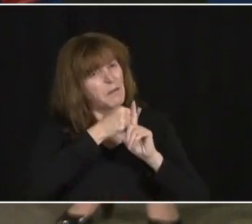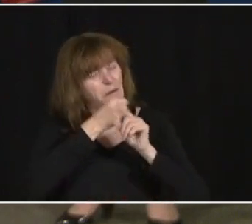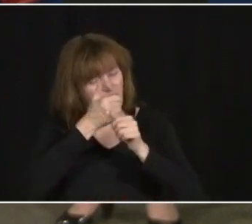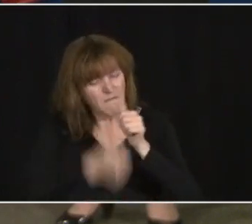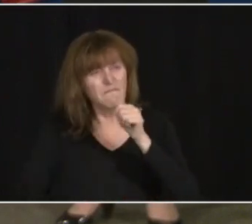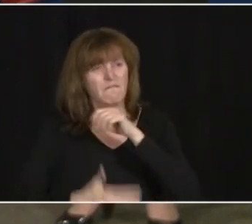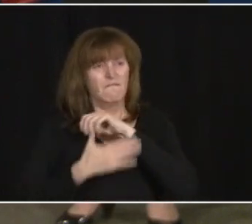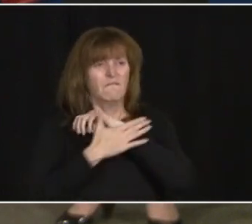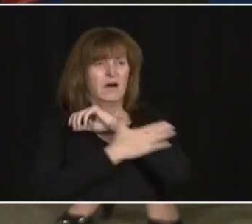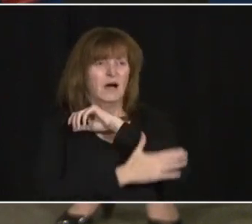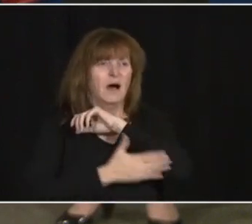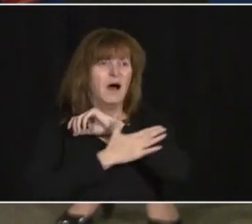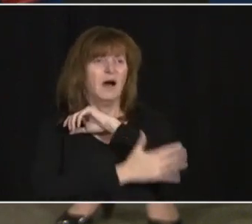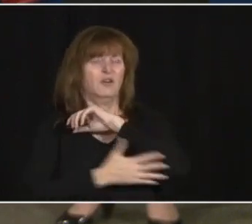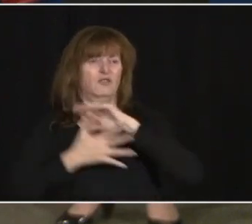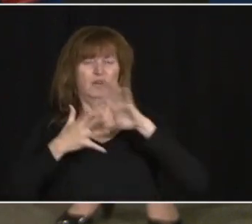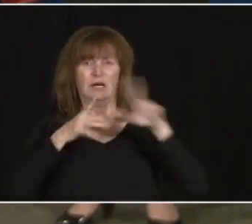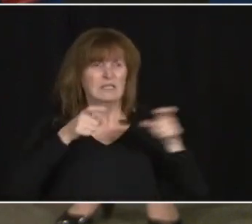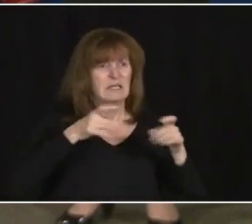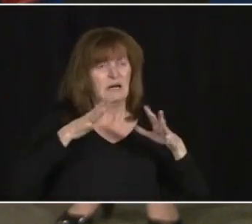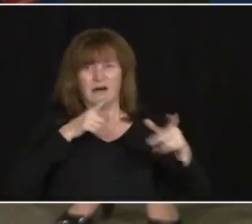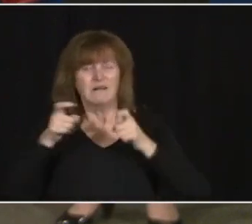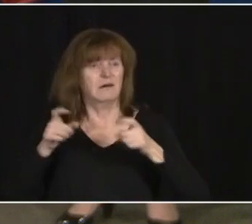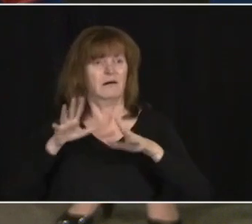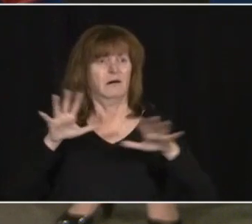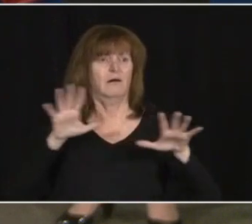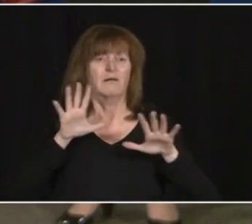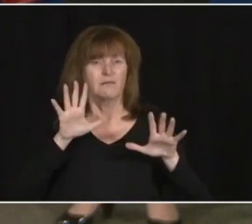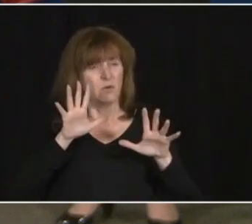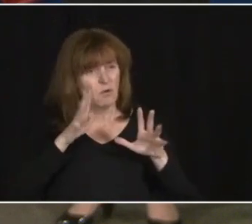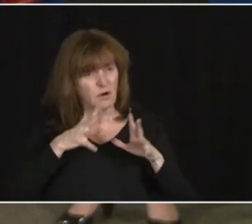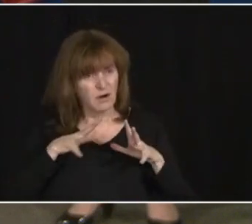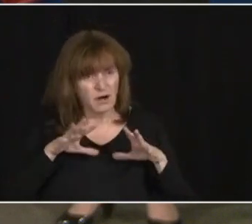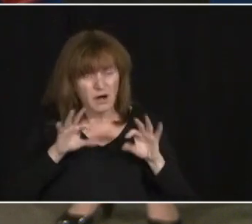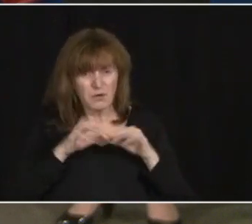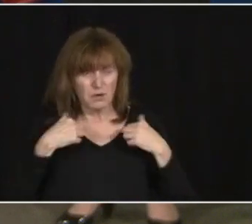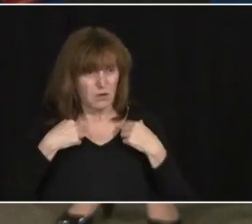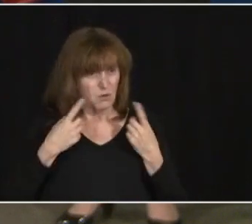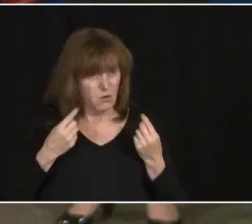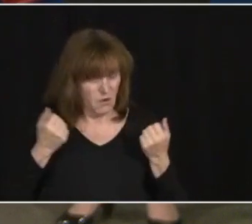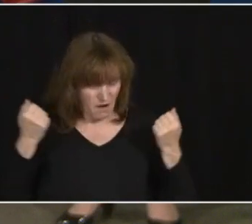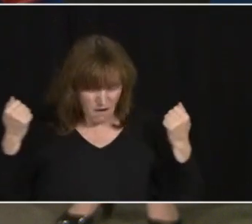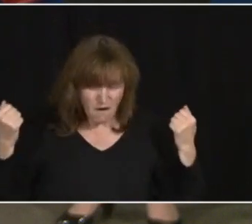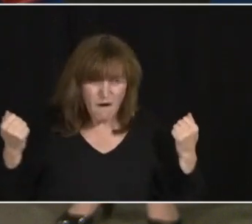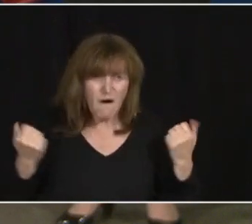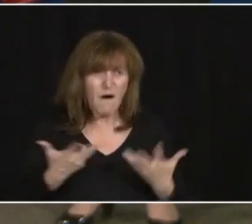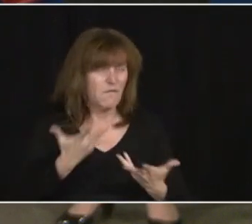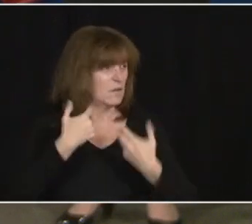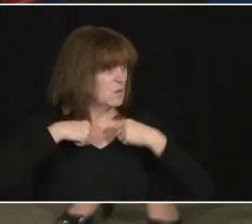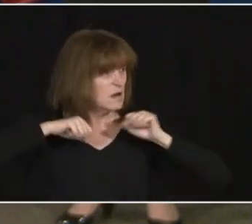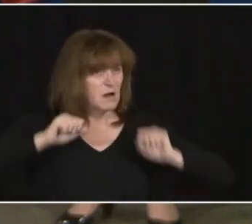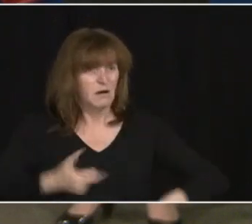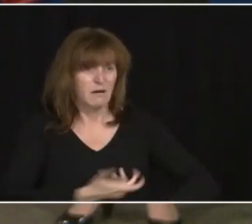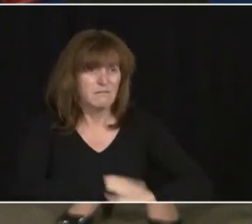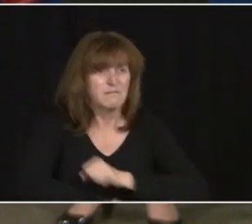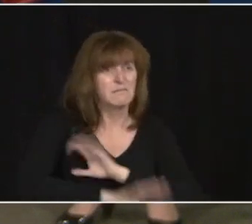and every country is grappling with this. That's an important context. Everything is being done that can be done. We are looking at more tools